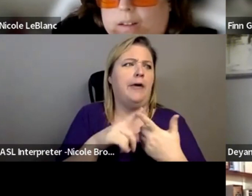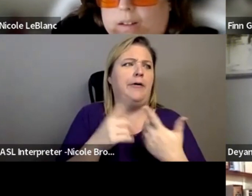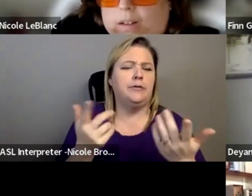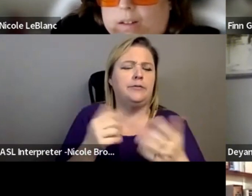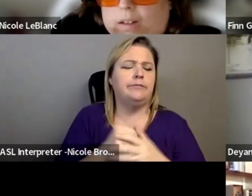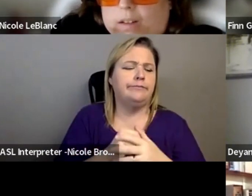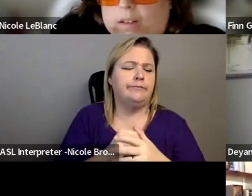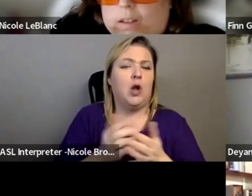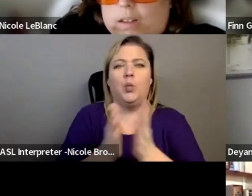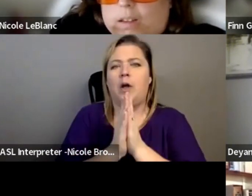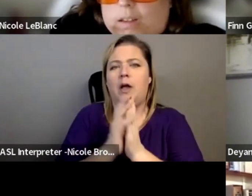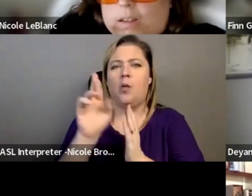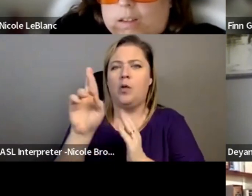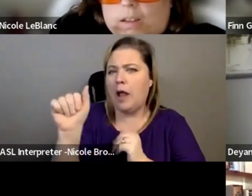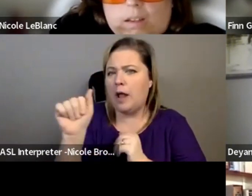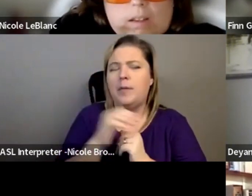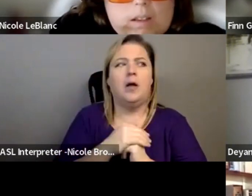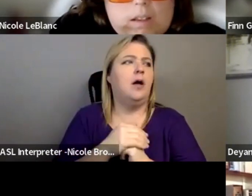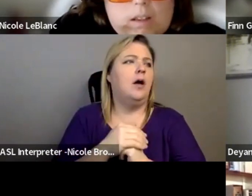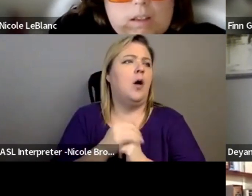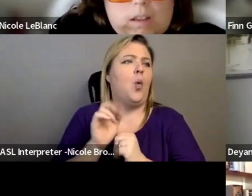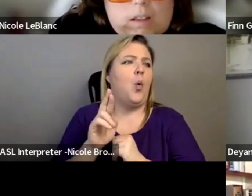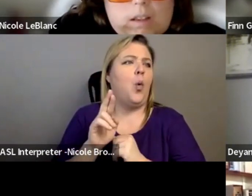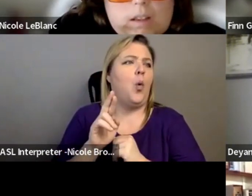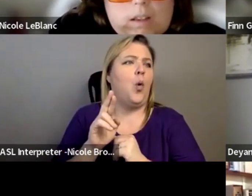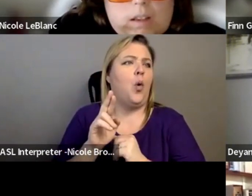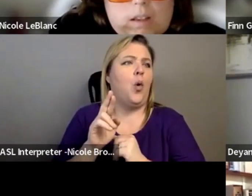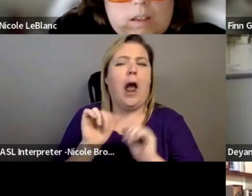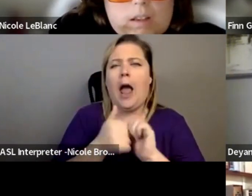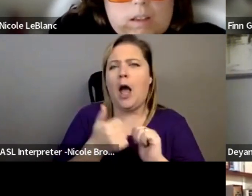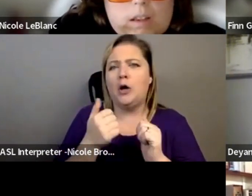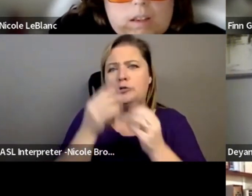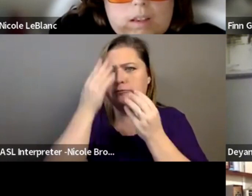requesting reasonable accommodations or disclosing your disability to an employer.